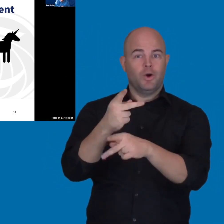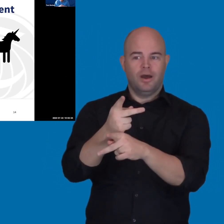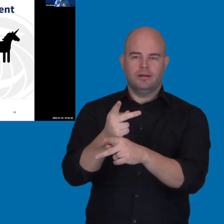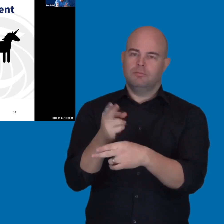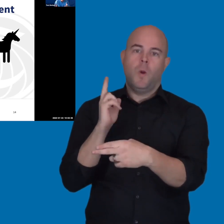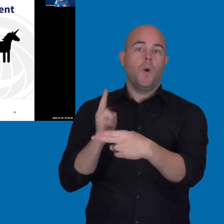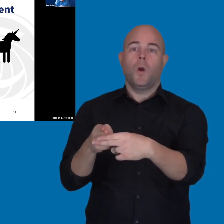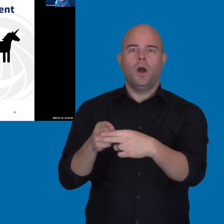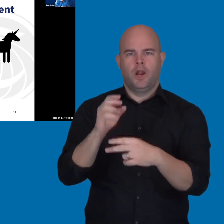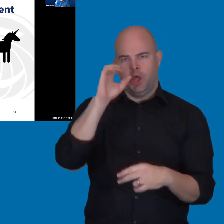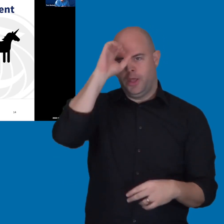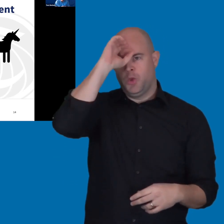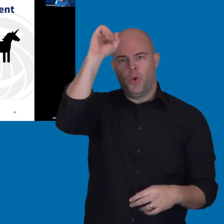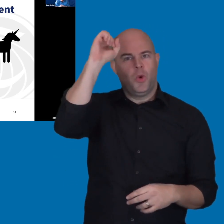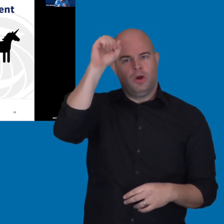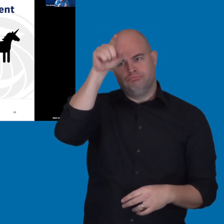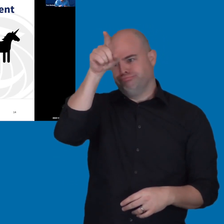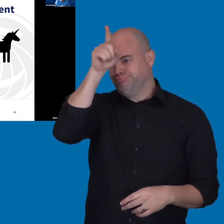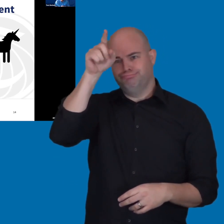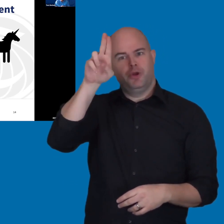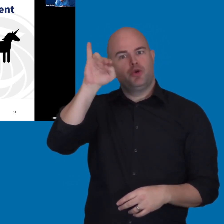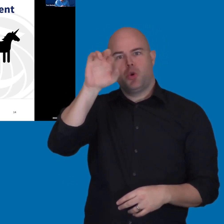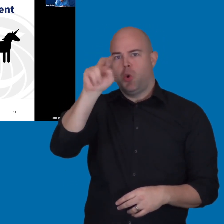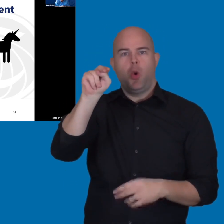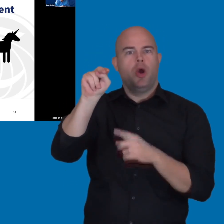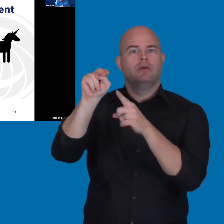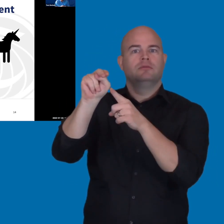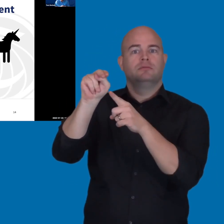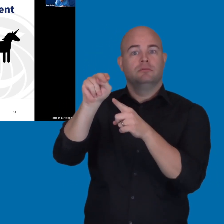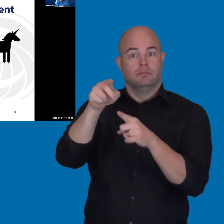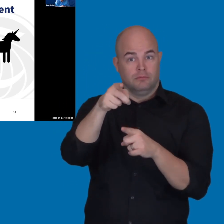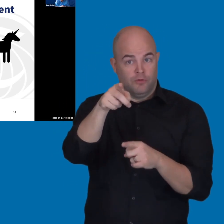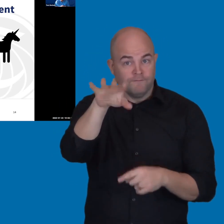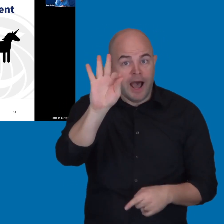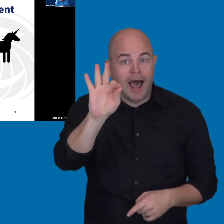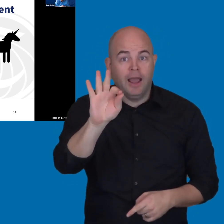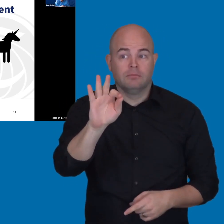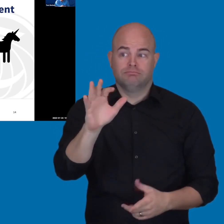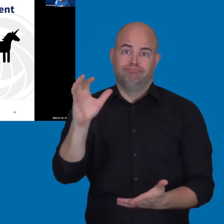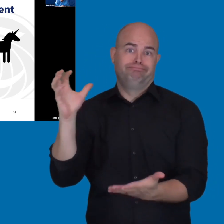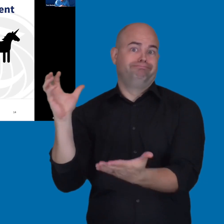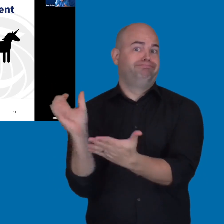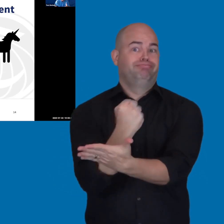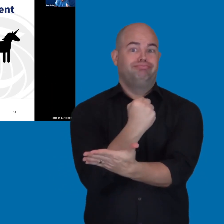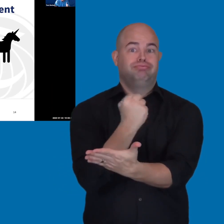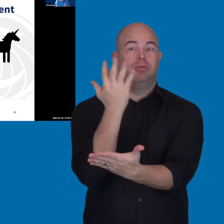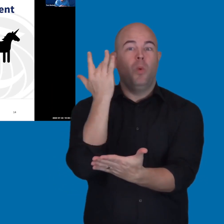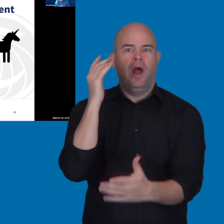you can just go ahead and get it, right? You've satisfied the requirements. But kind of in the real world,